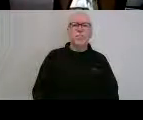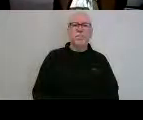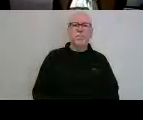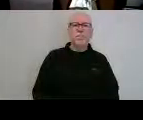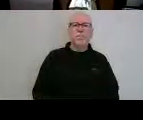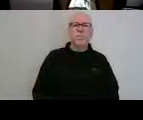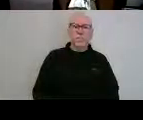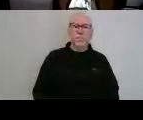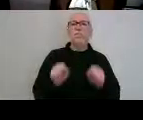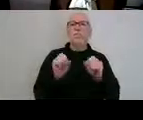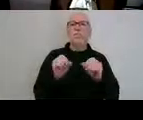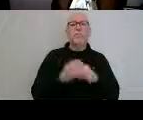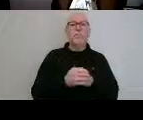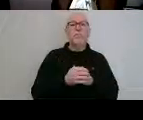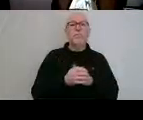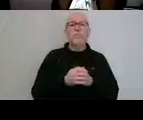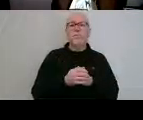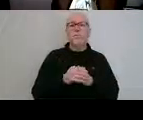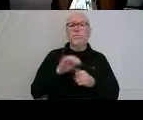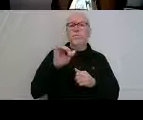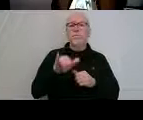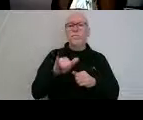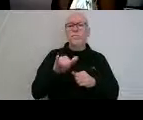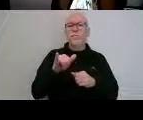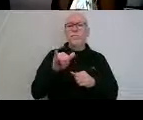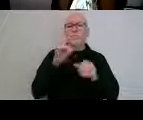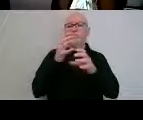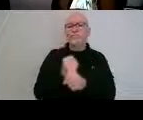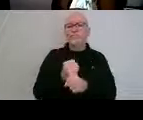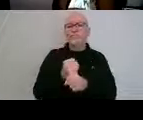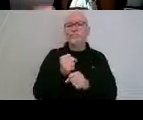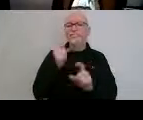So that wraps up the presentation portion.